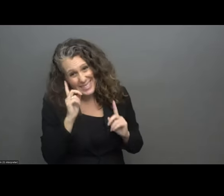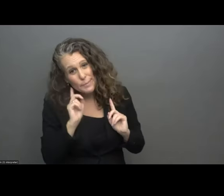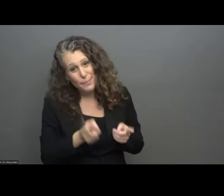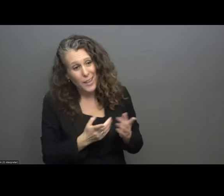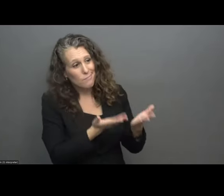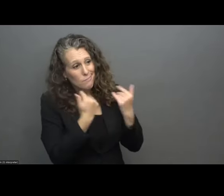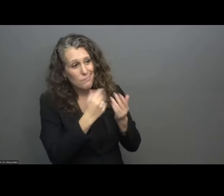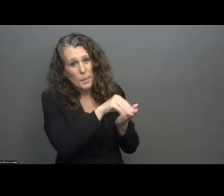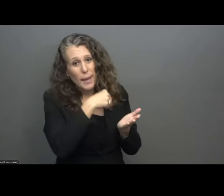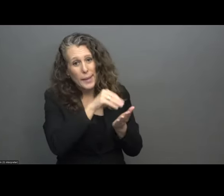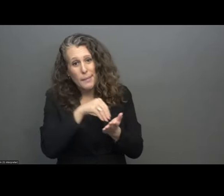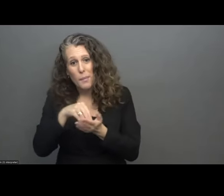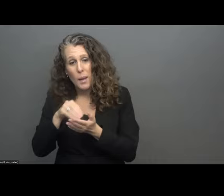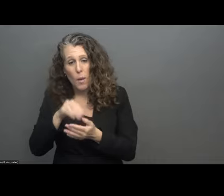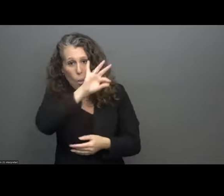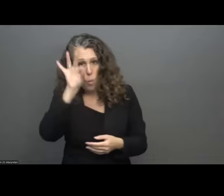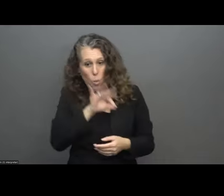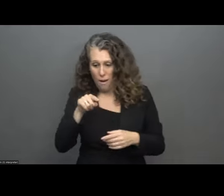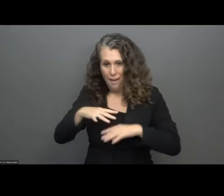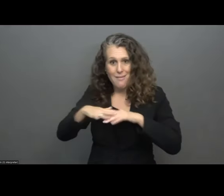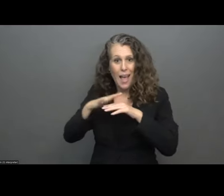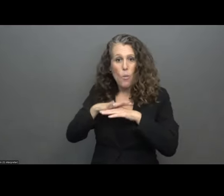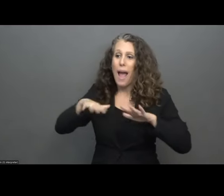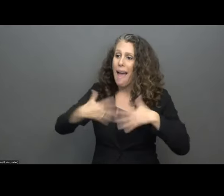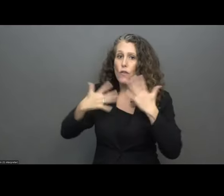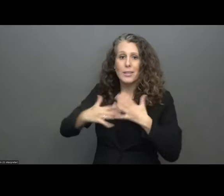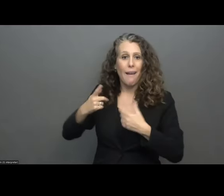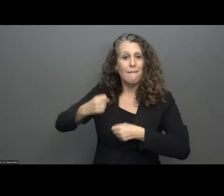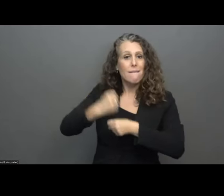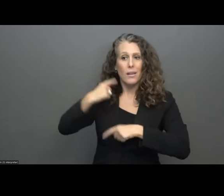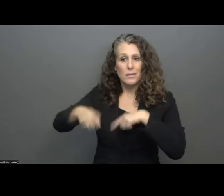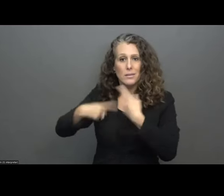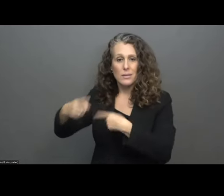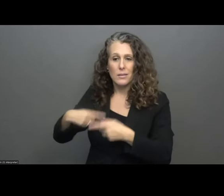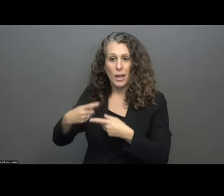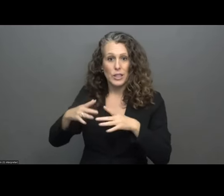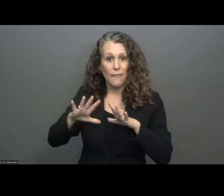most effective related is to take yourself see if there's also an urban organization